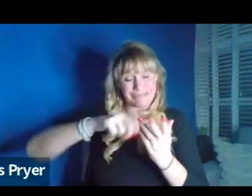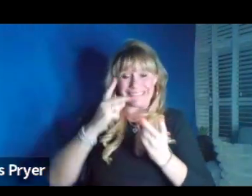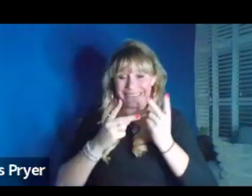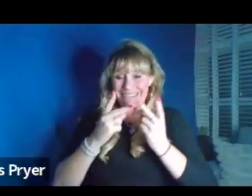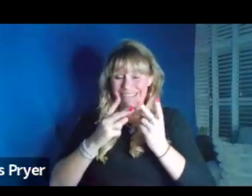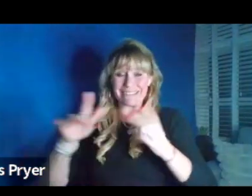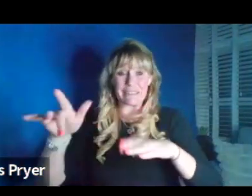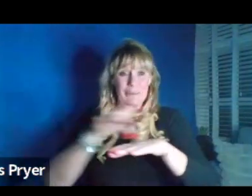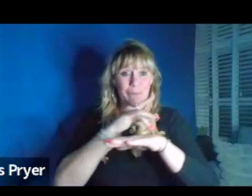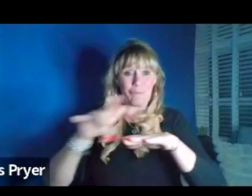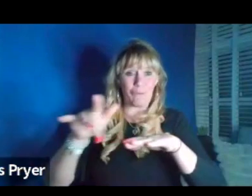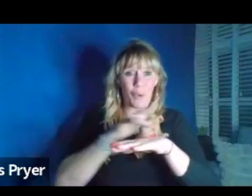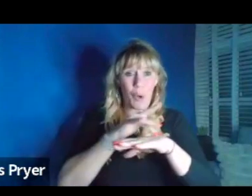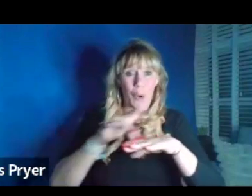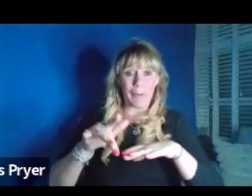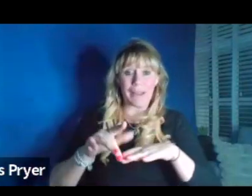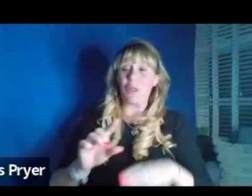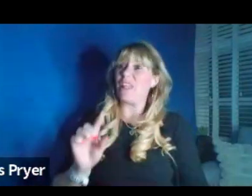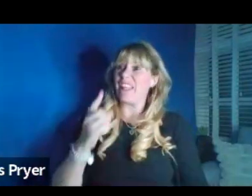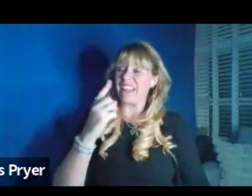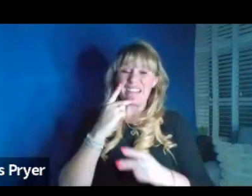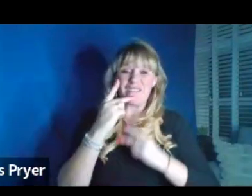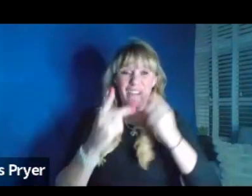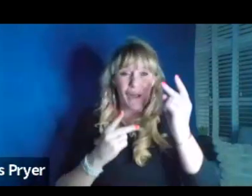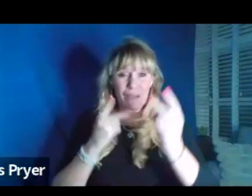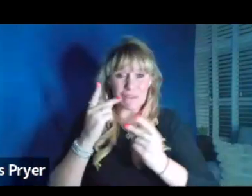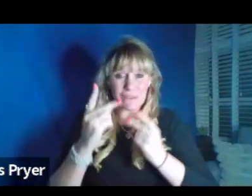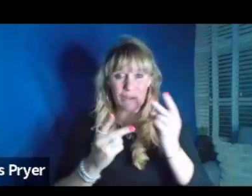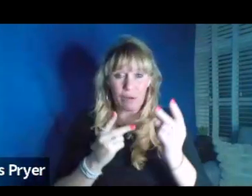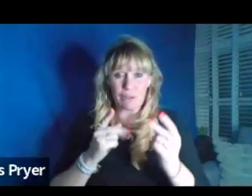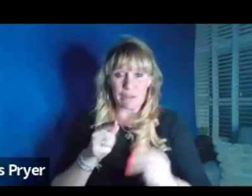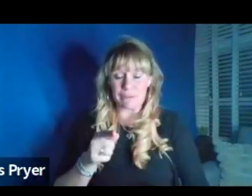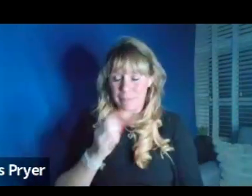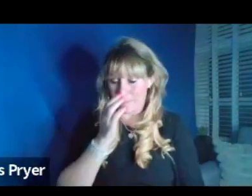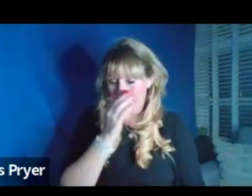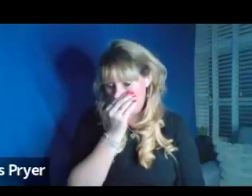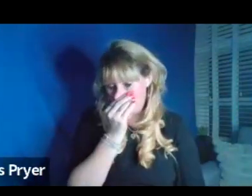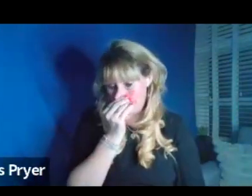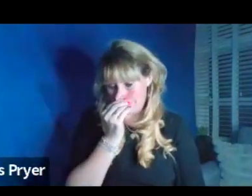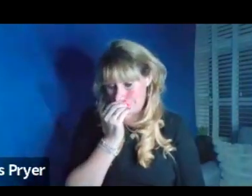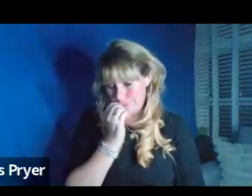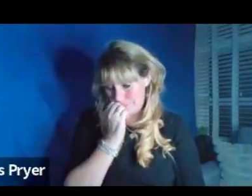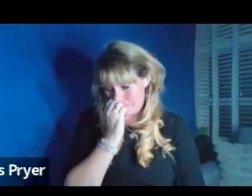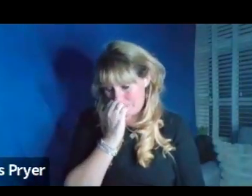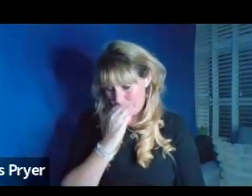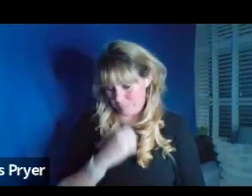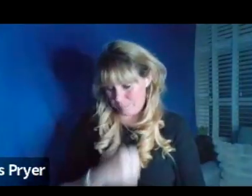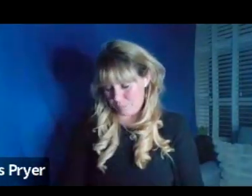So this is the first one, this song let's see,